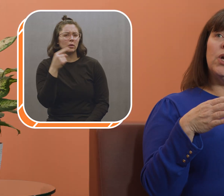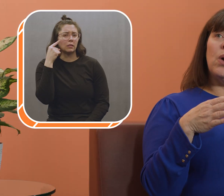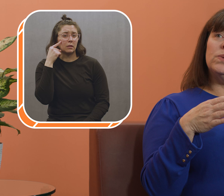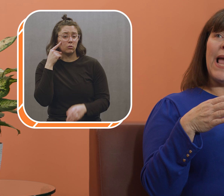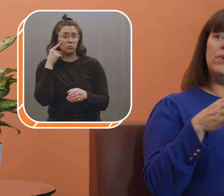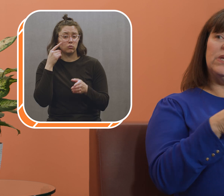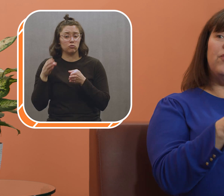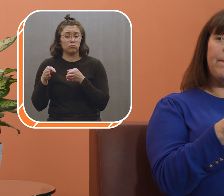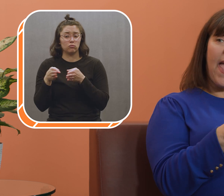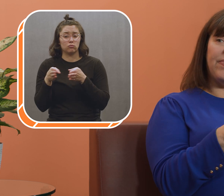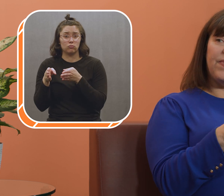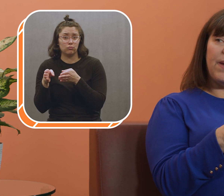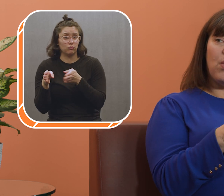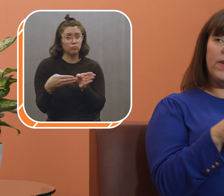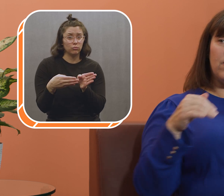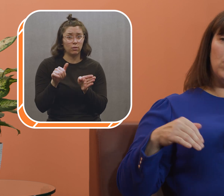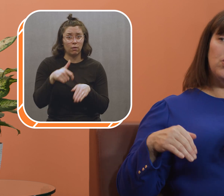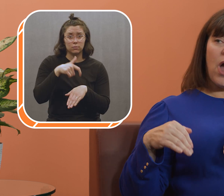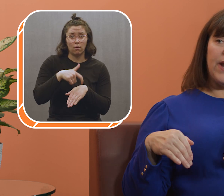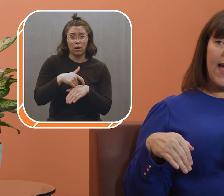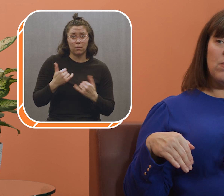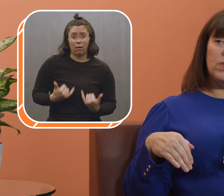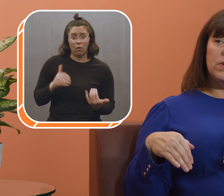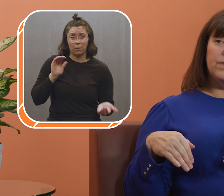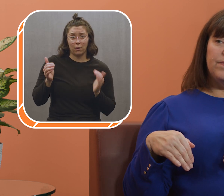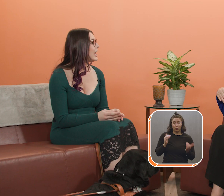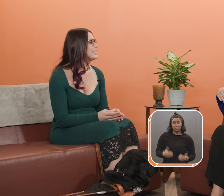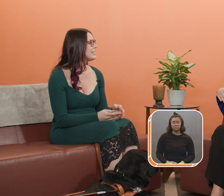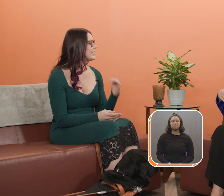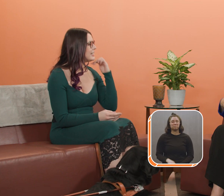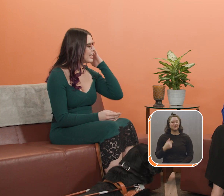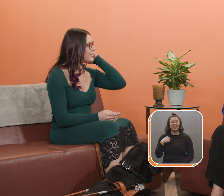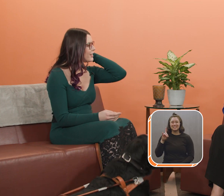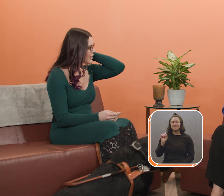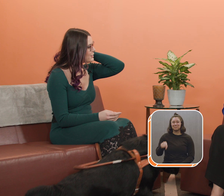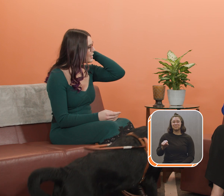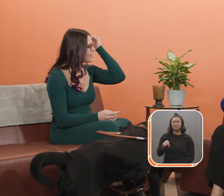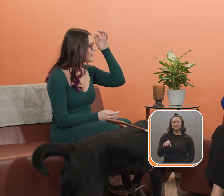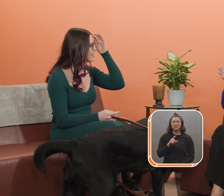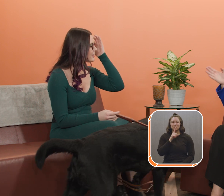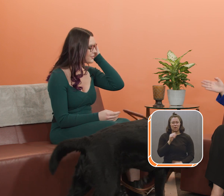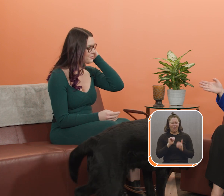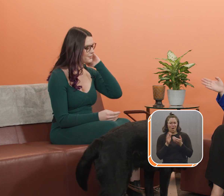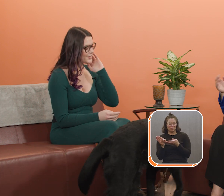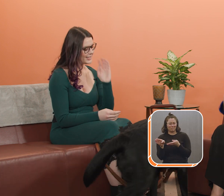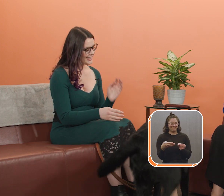go down a different path at that point then where you are now? I did. I did. How did you pivot?